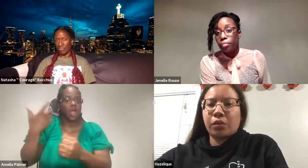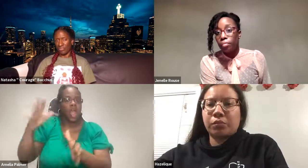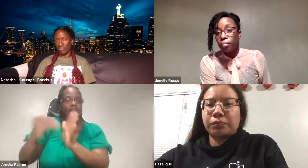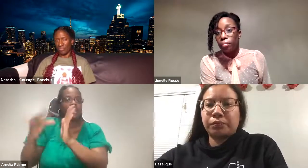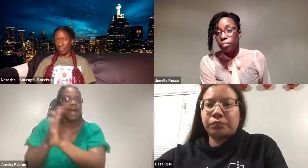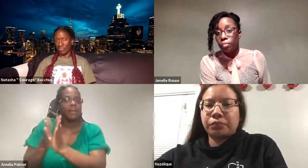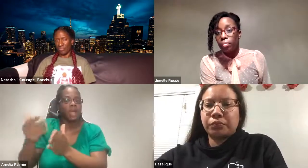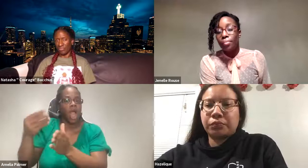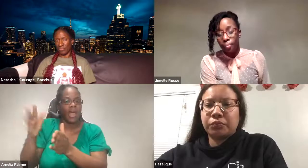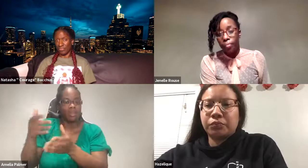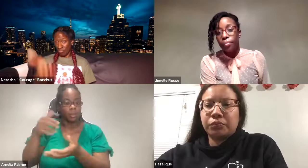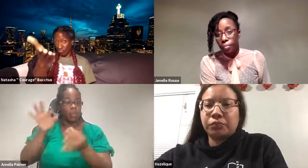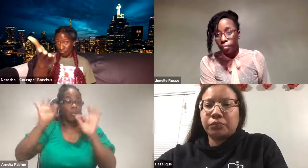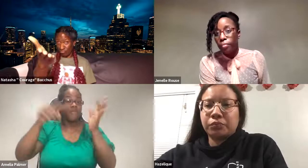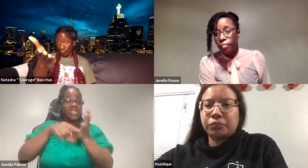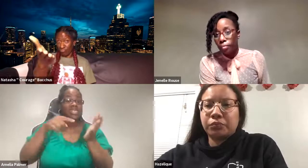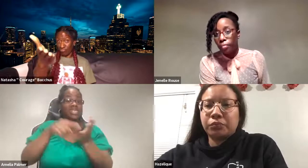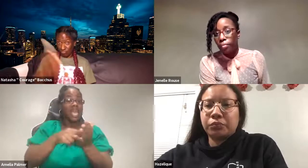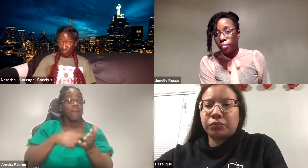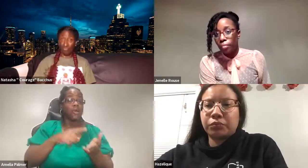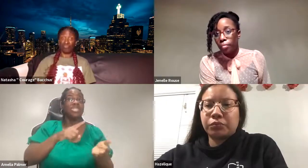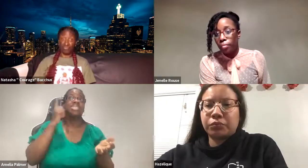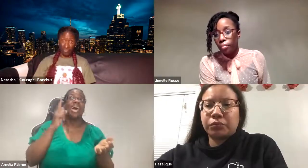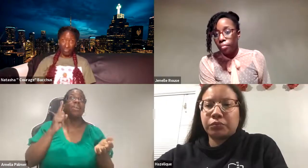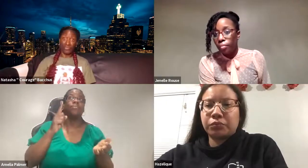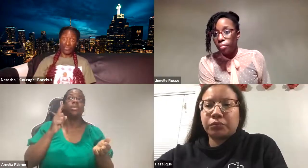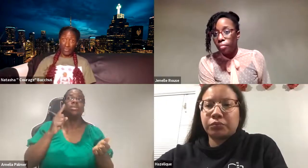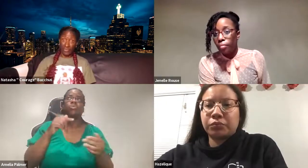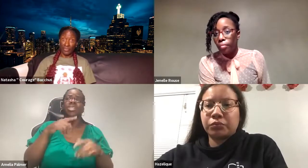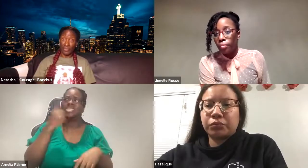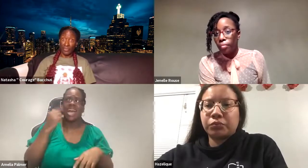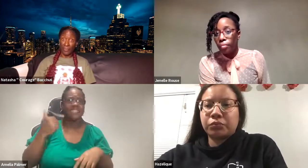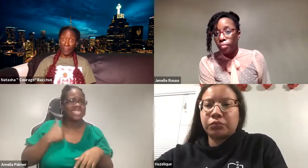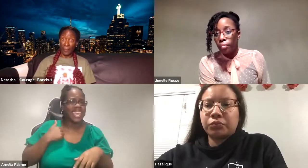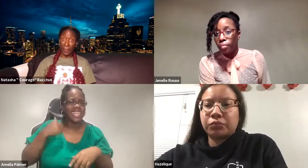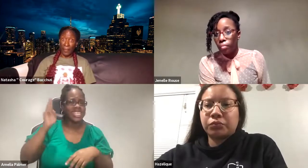the reason why certain languages are dominant is because the dominant people have been